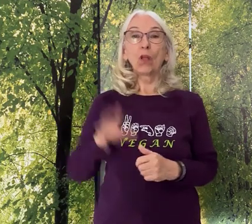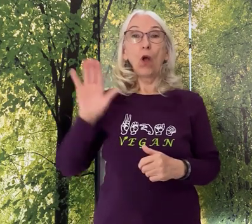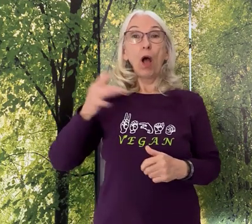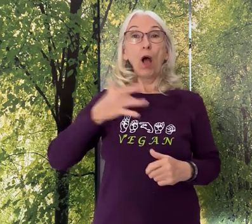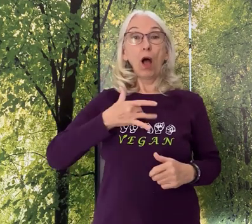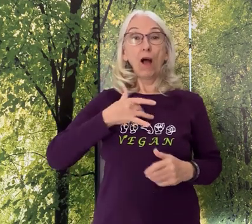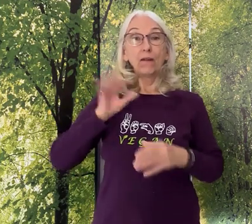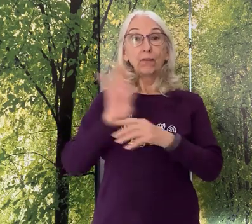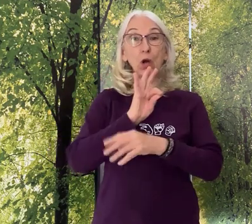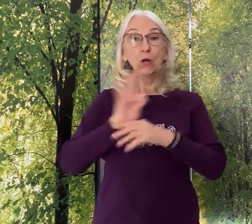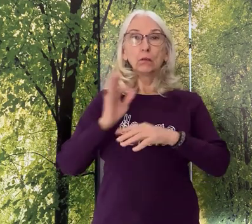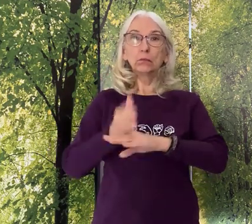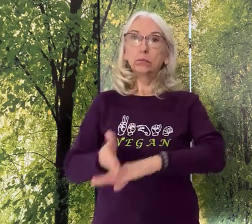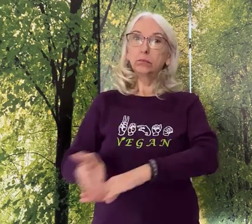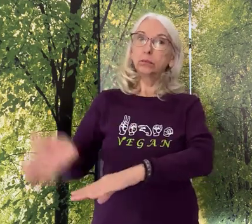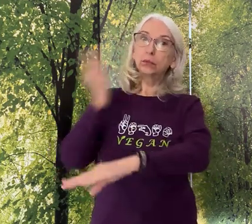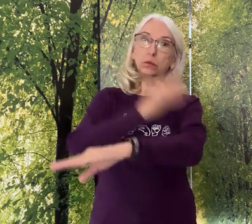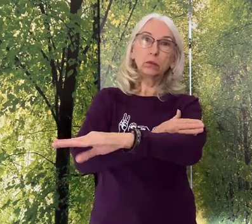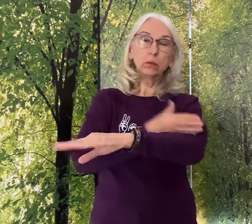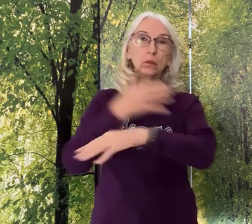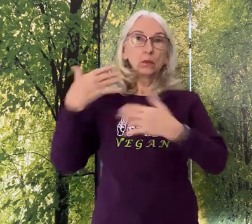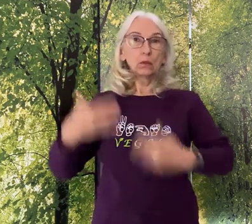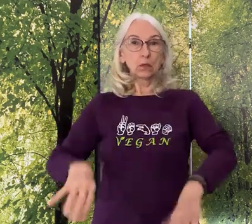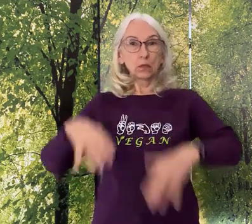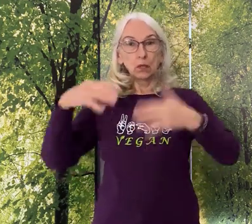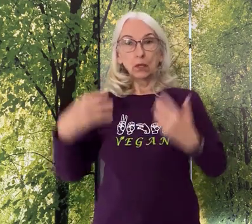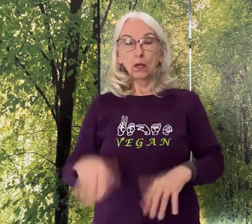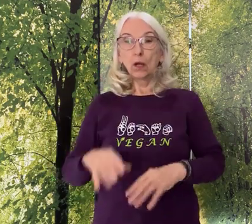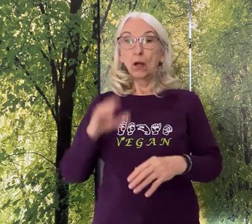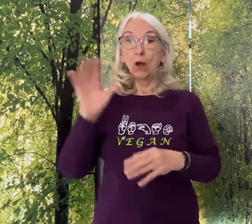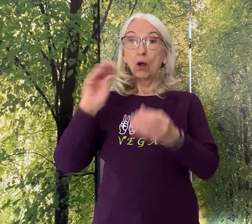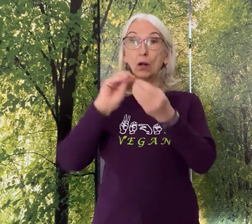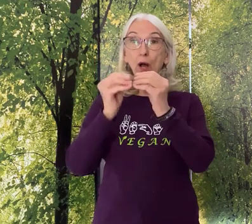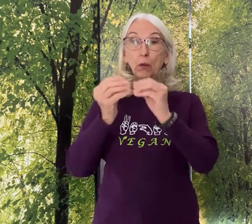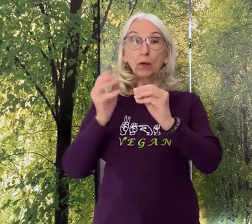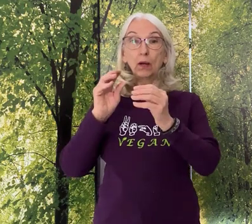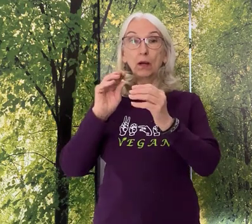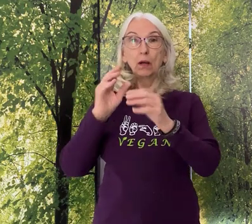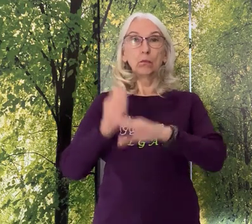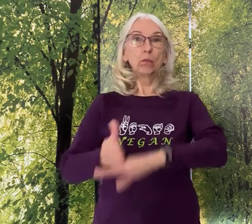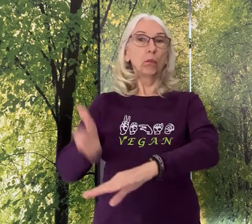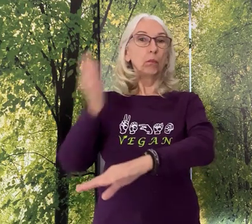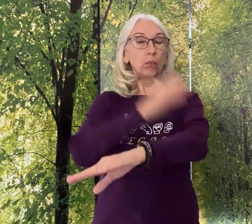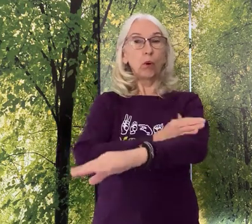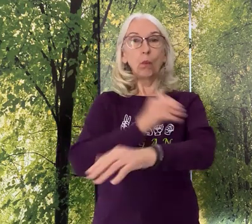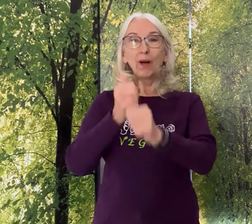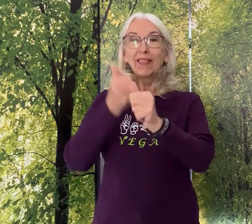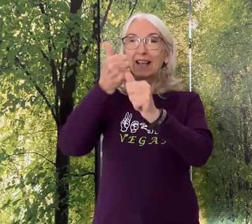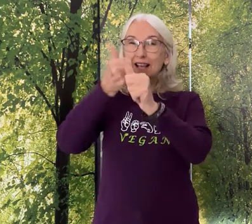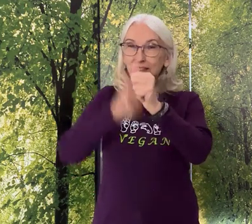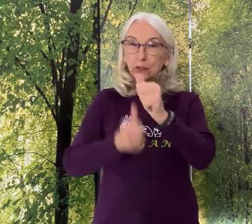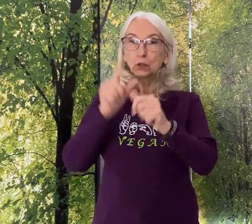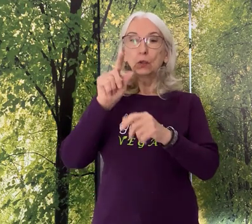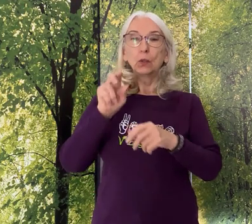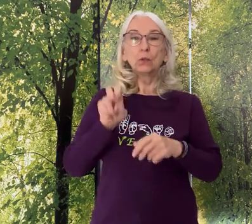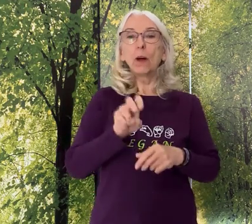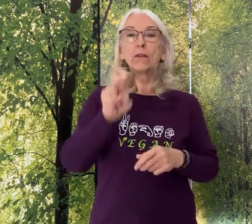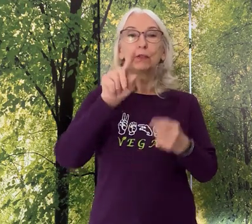Her heart function improved dramatically, and her numbers improved with every trip